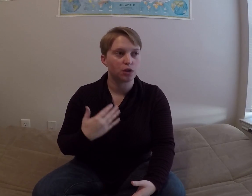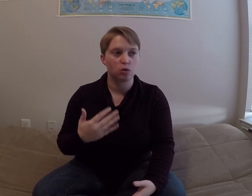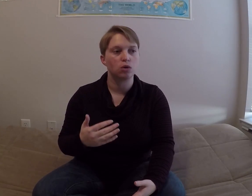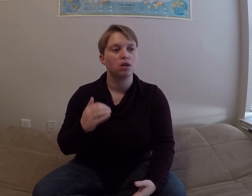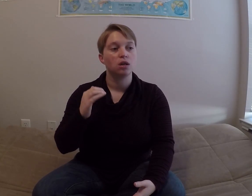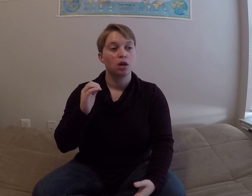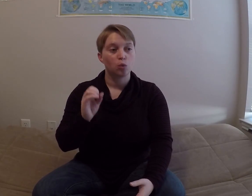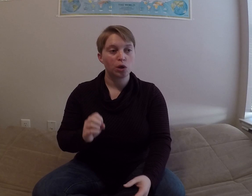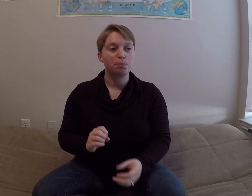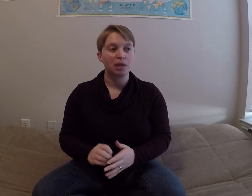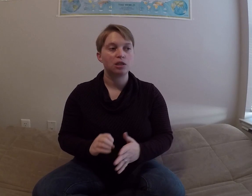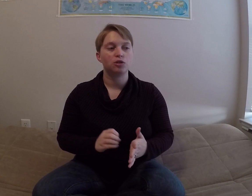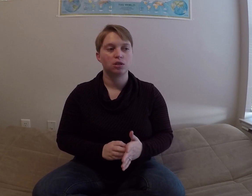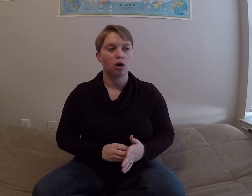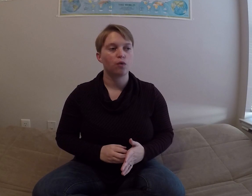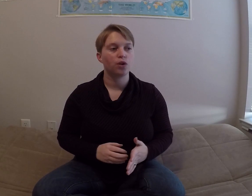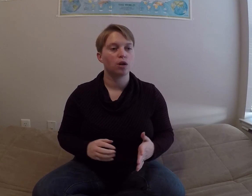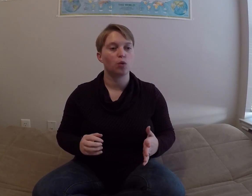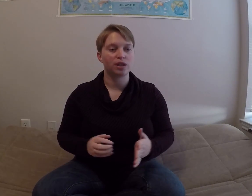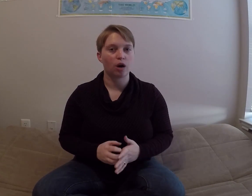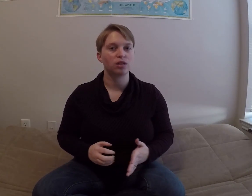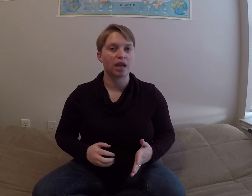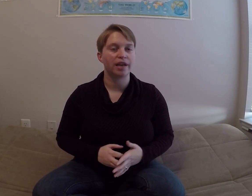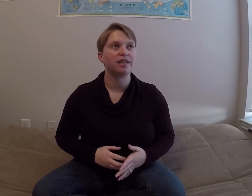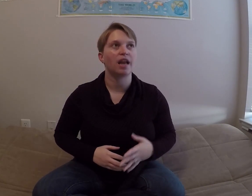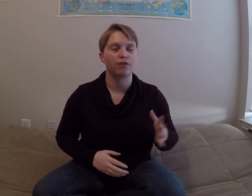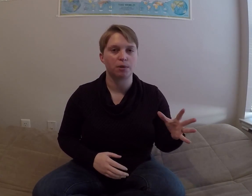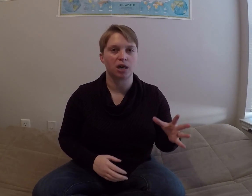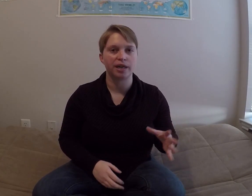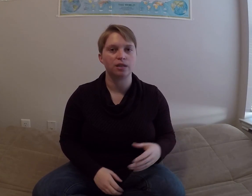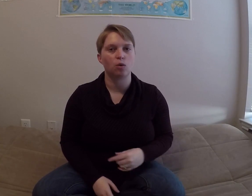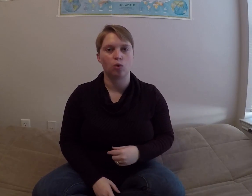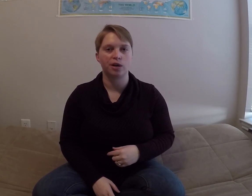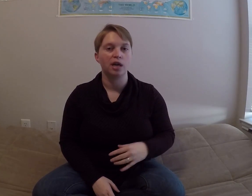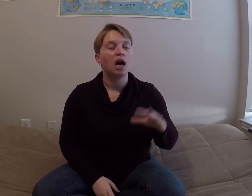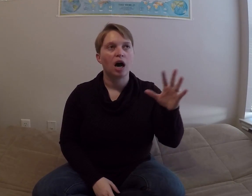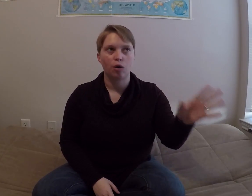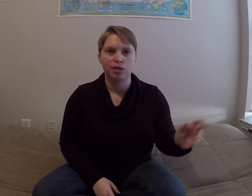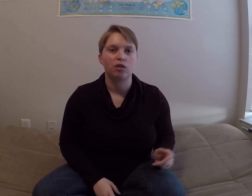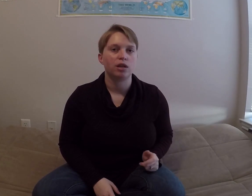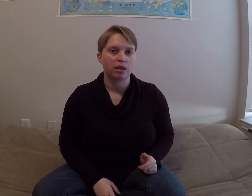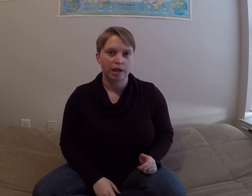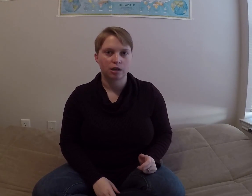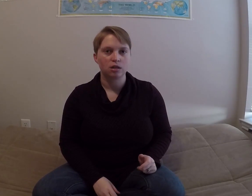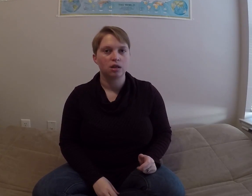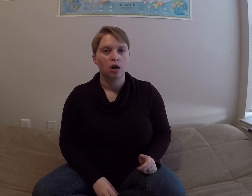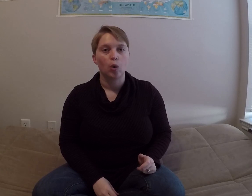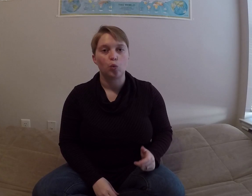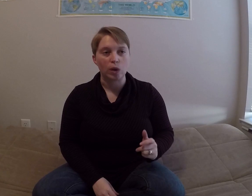If you repeat yourself without saying ‘Never mind’ or ‘I’ll tell you later,’